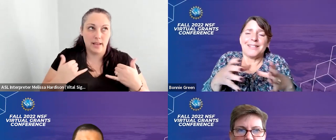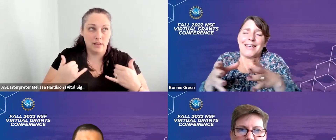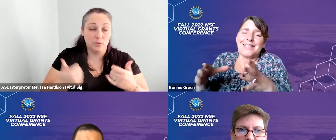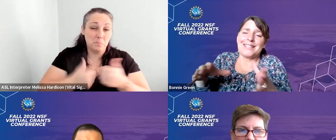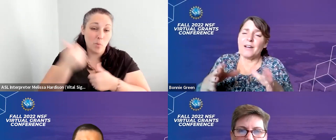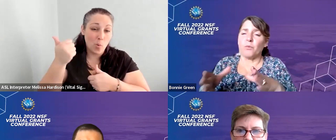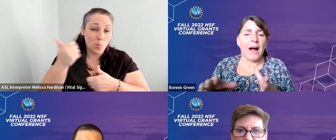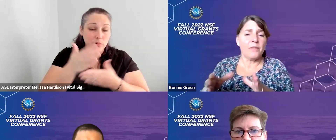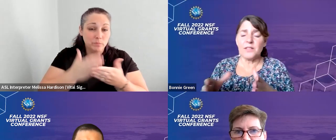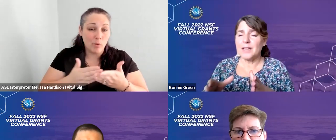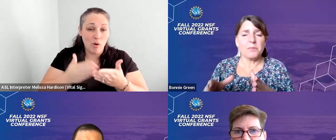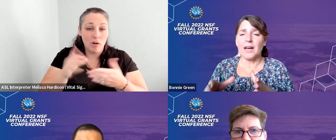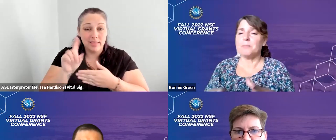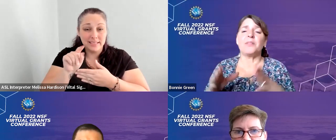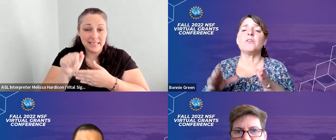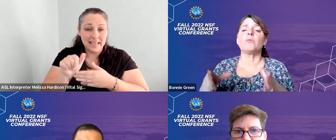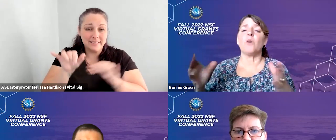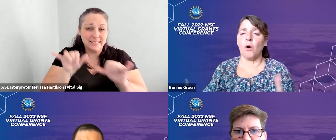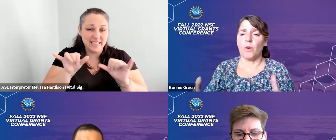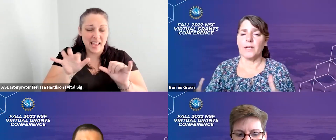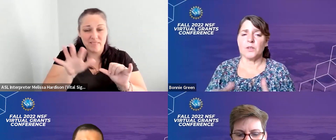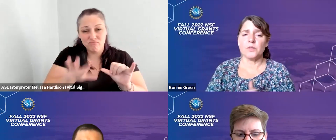the dates stay around the same time, but they don't always.